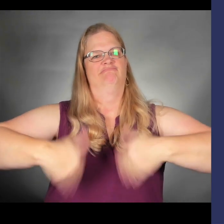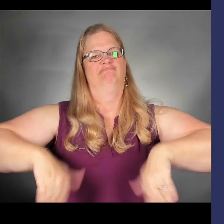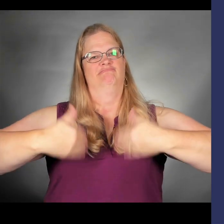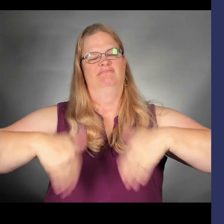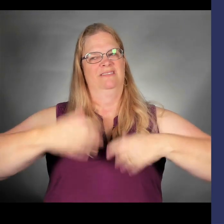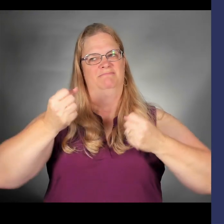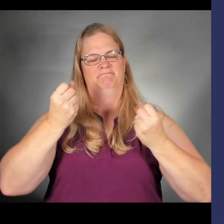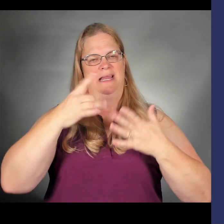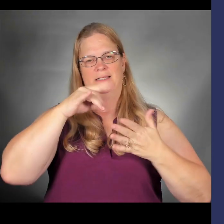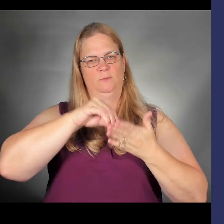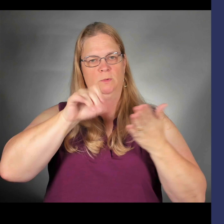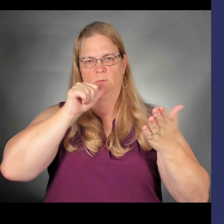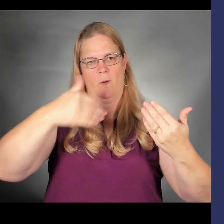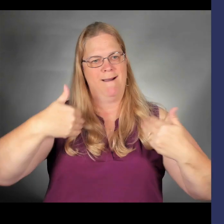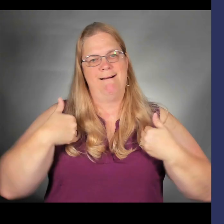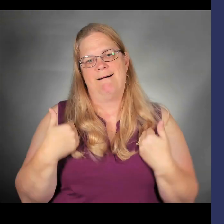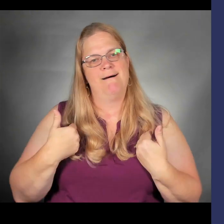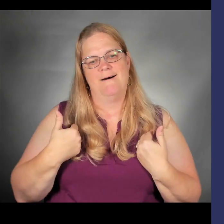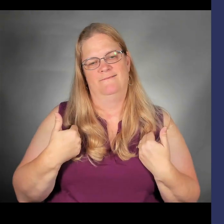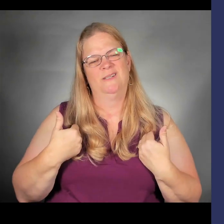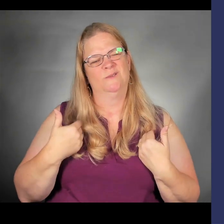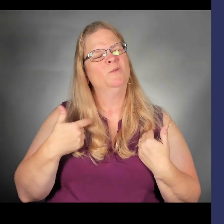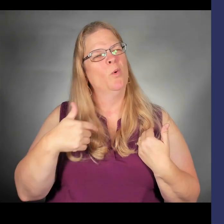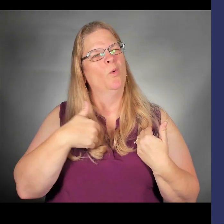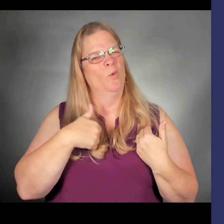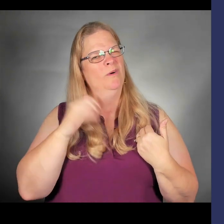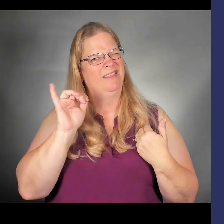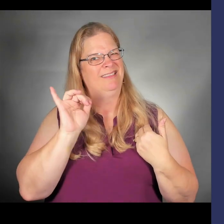along with those life skills that many of our students may not possess.